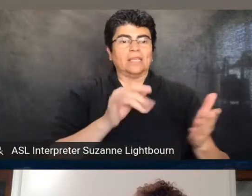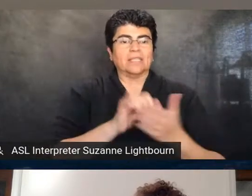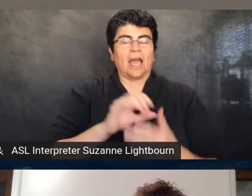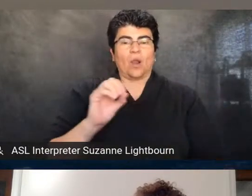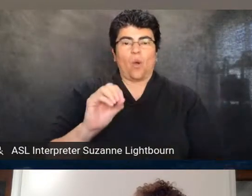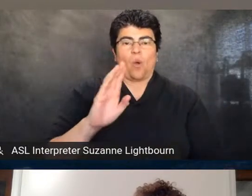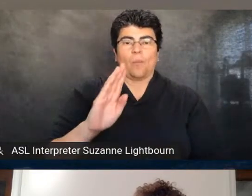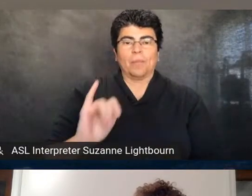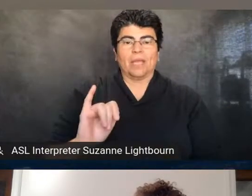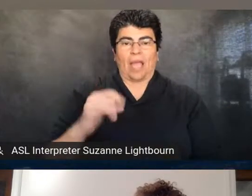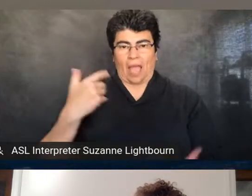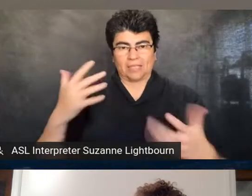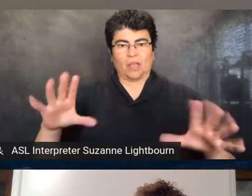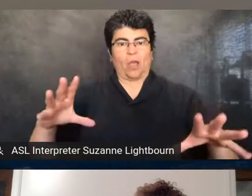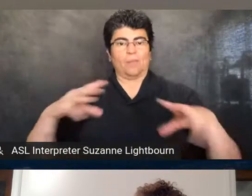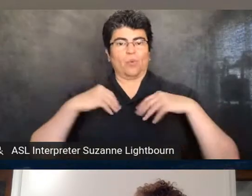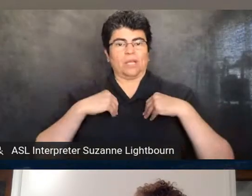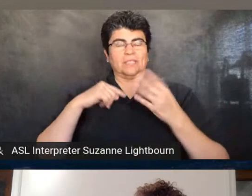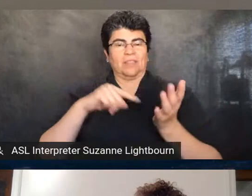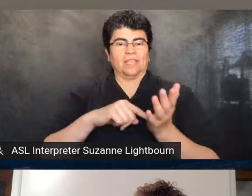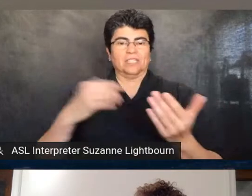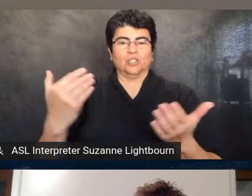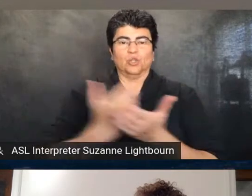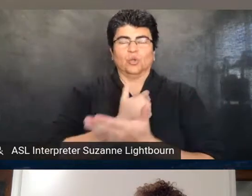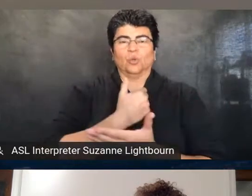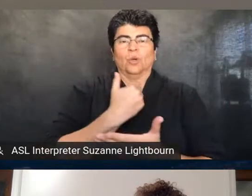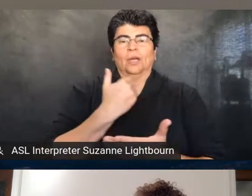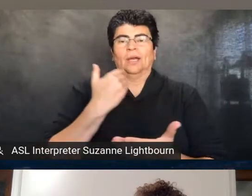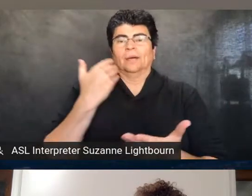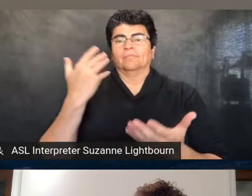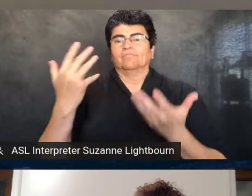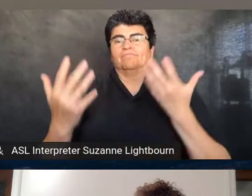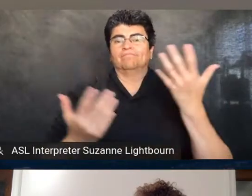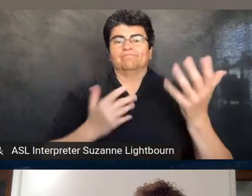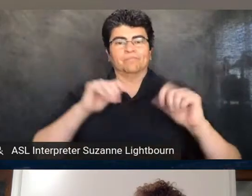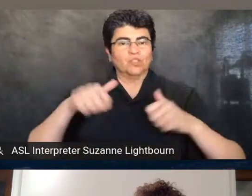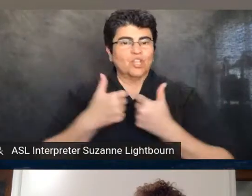has embraced this new challenge for himself.